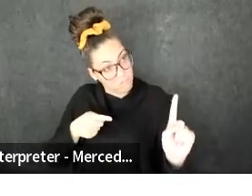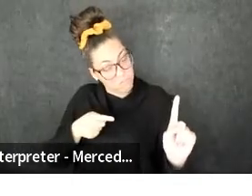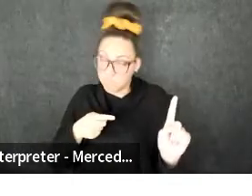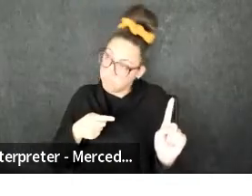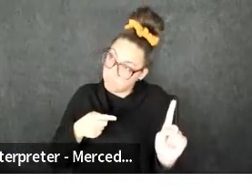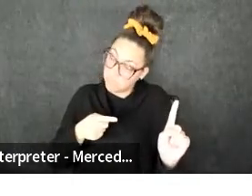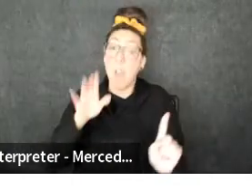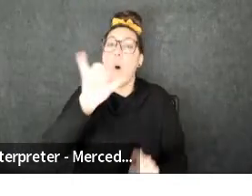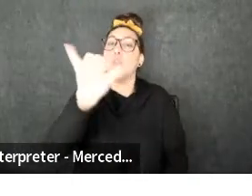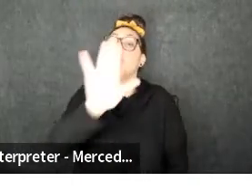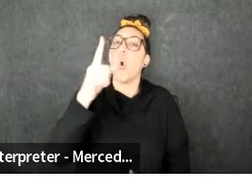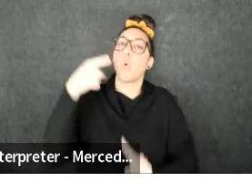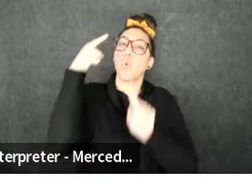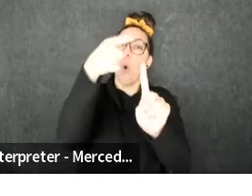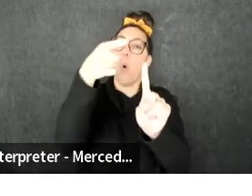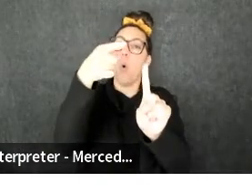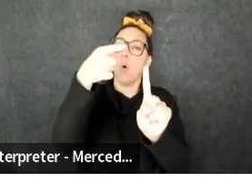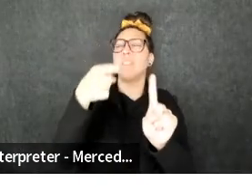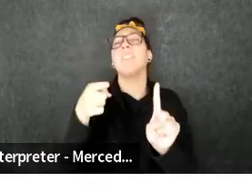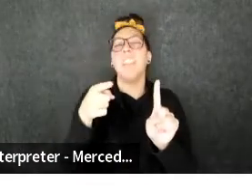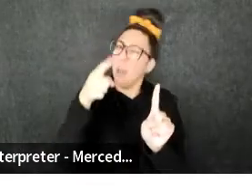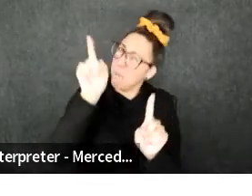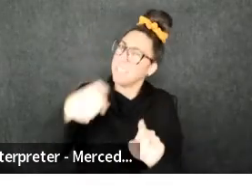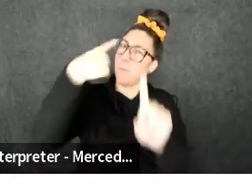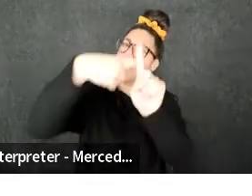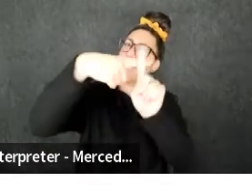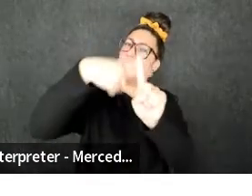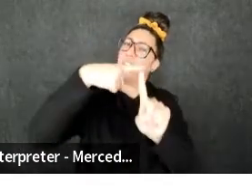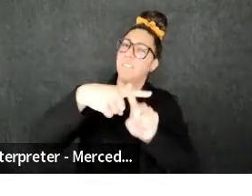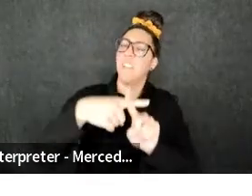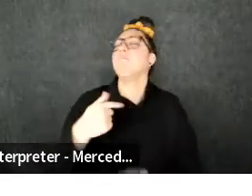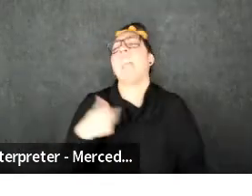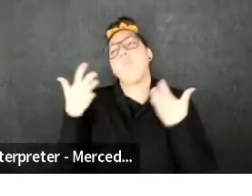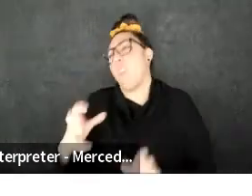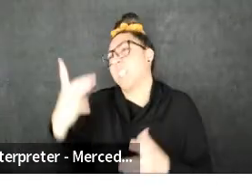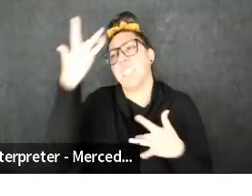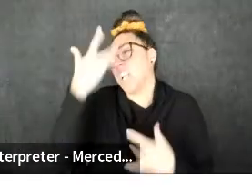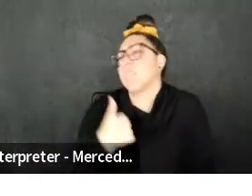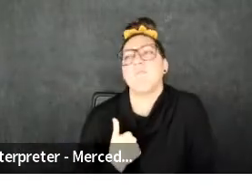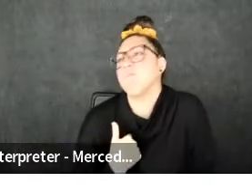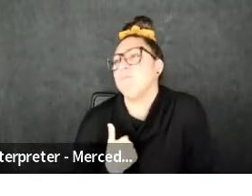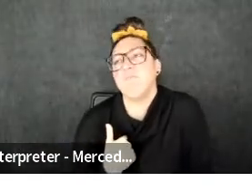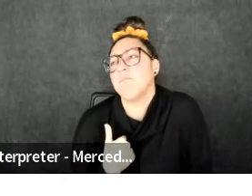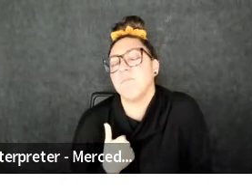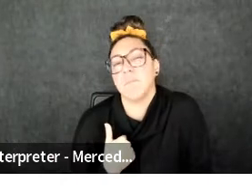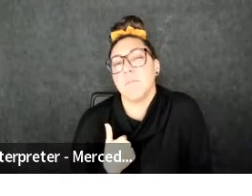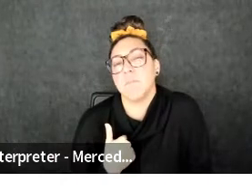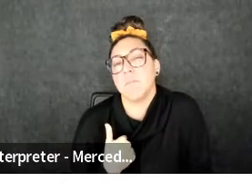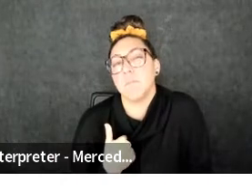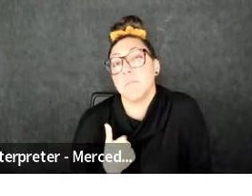So so instead of saying, I don't want to become sick, you're you're saying what you want to do, right?